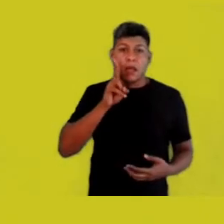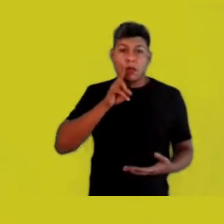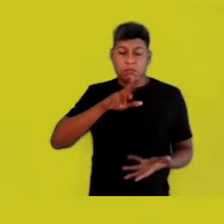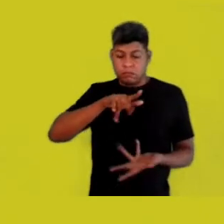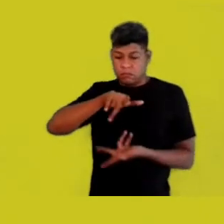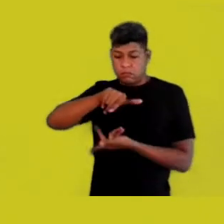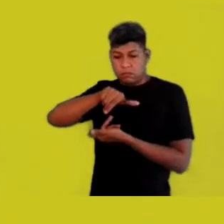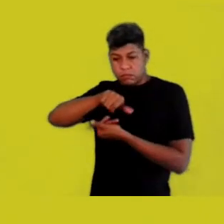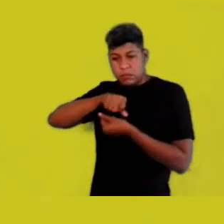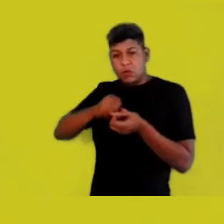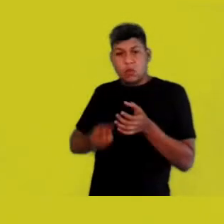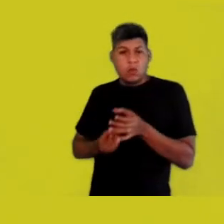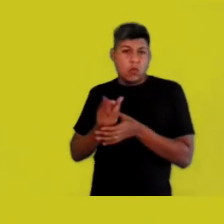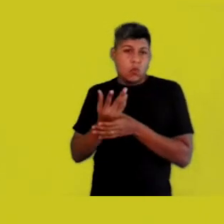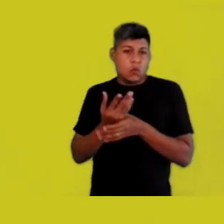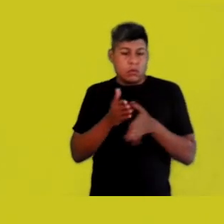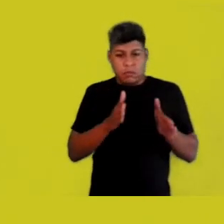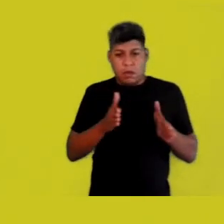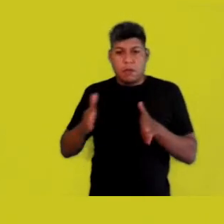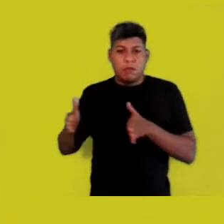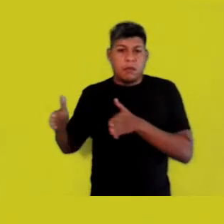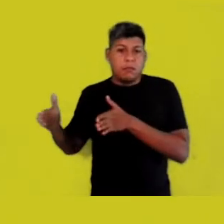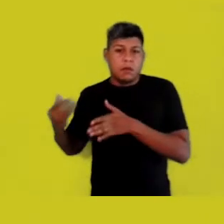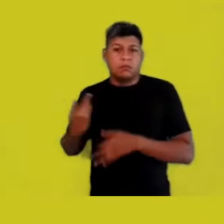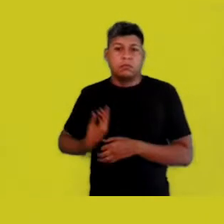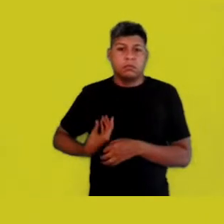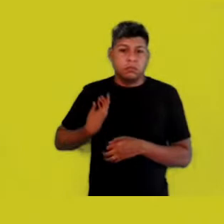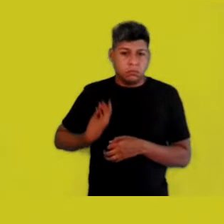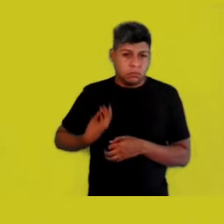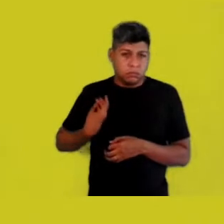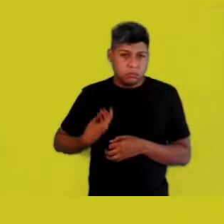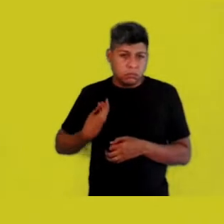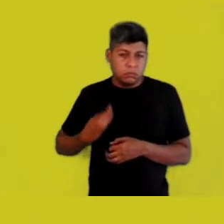to build new ones. That’s their demiurgical function.